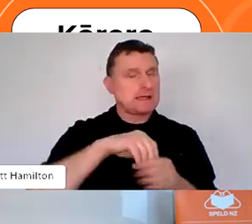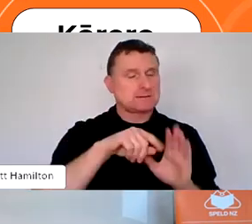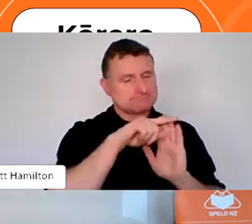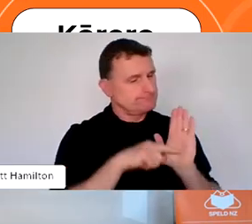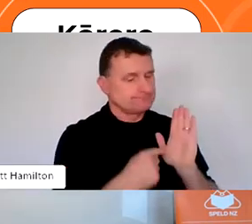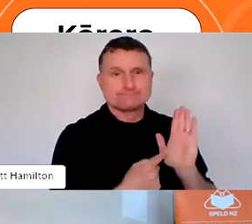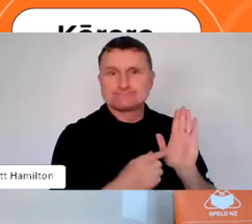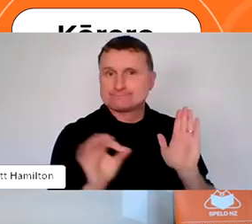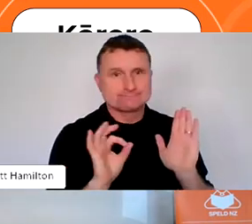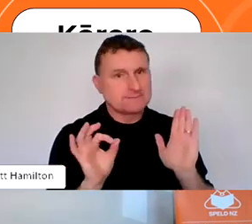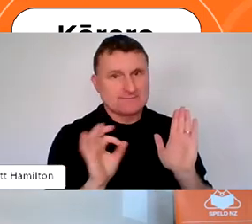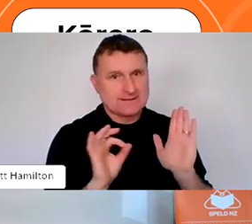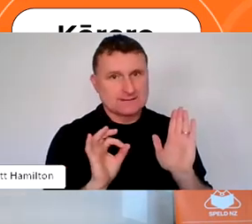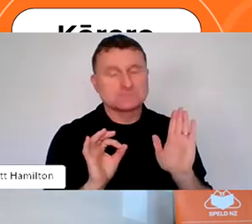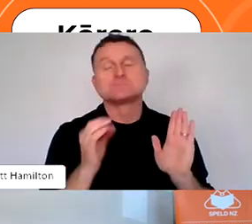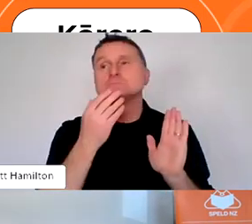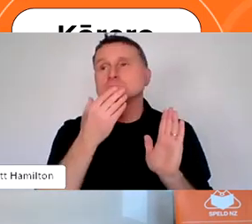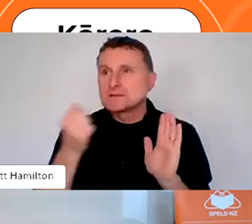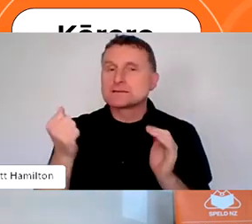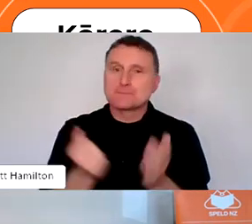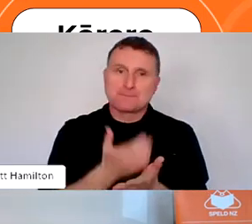to make that happen. Because often it is left to the student or the